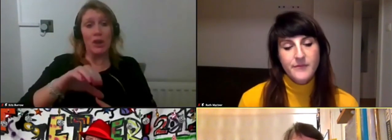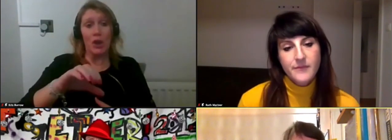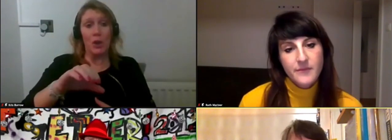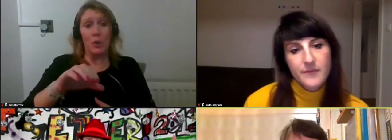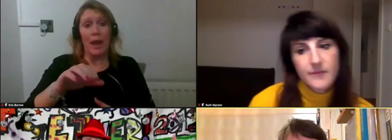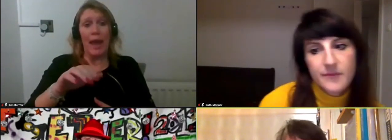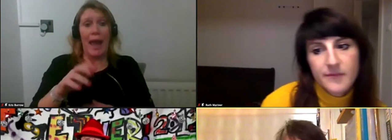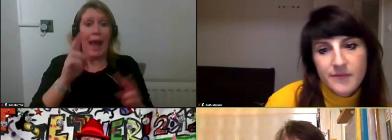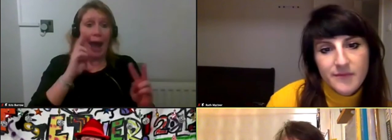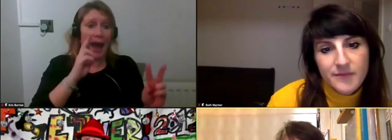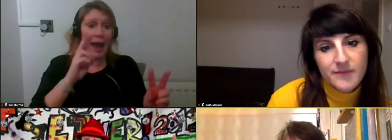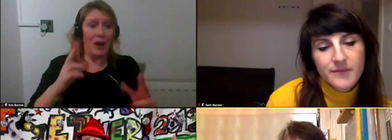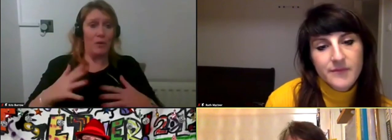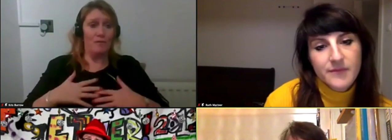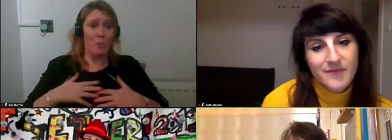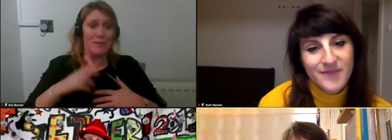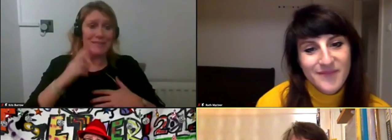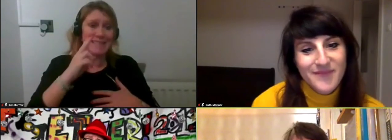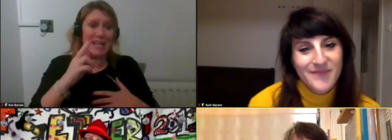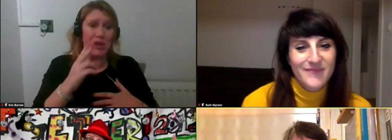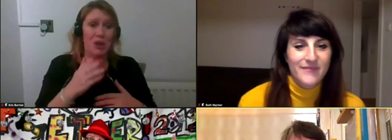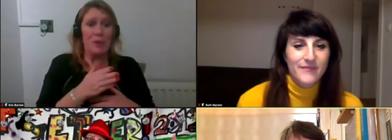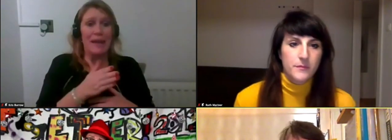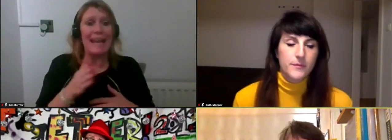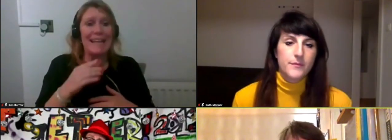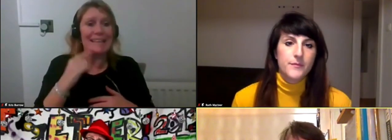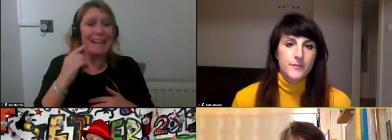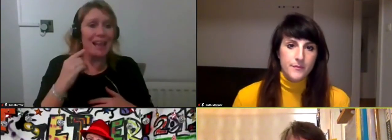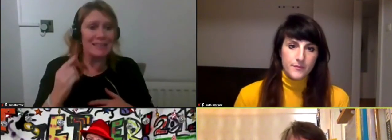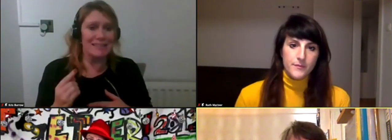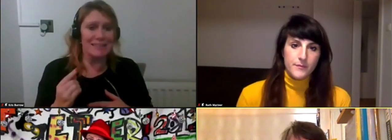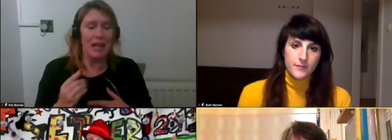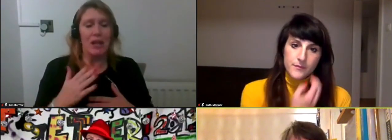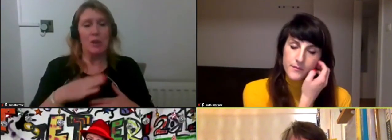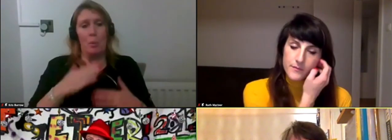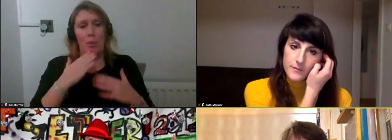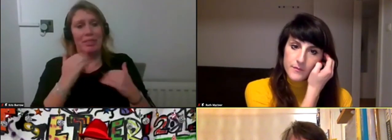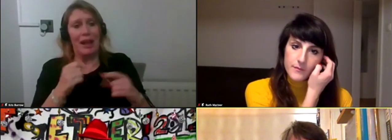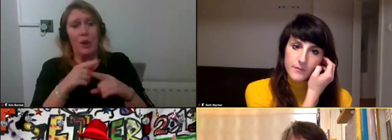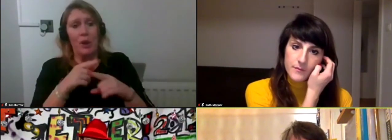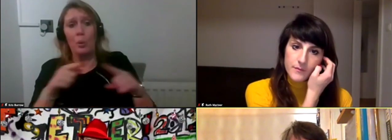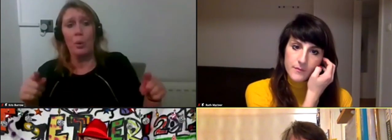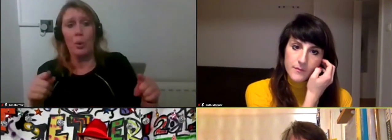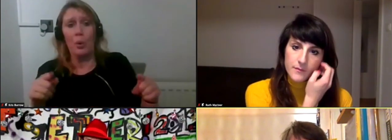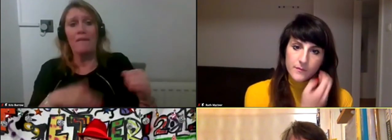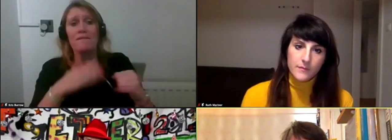to seeing you in East London, I would just like to say thank you to everybody, final word to Ruth Mariner.